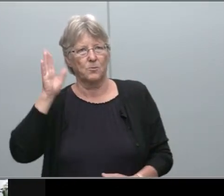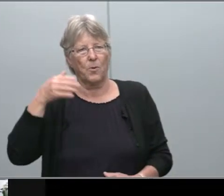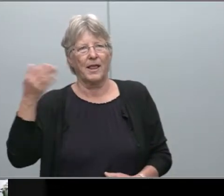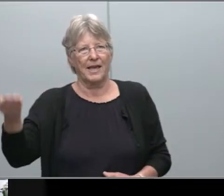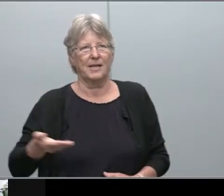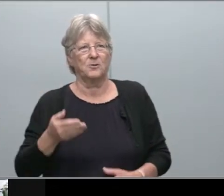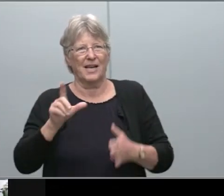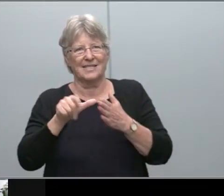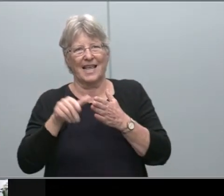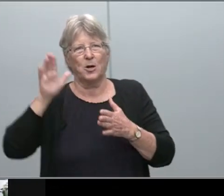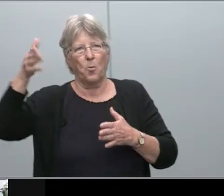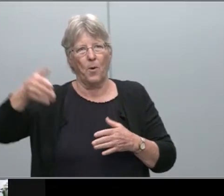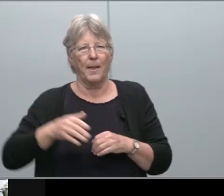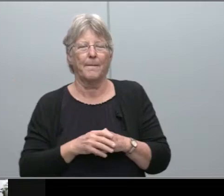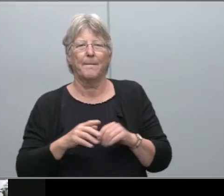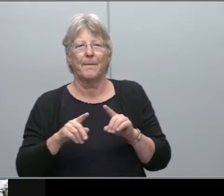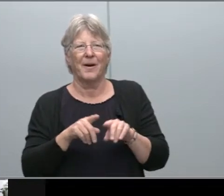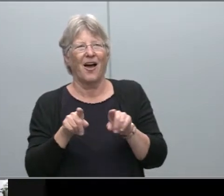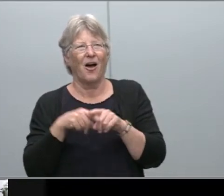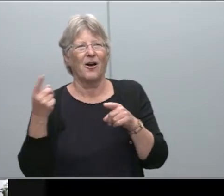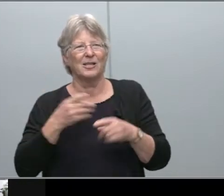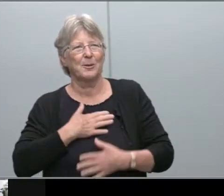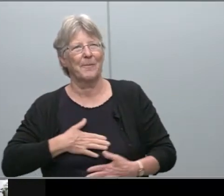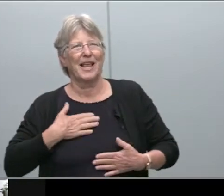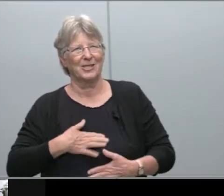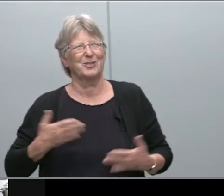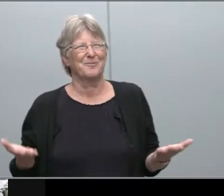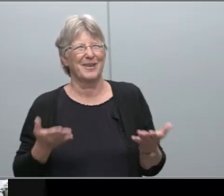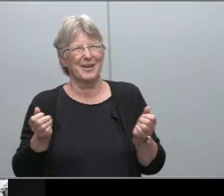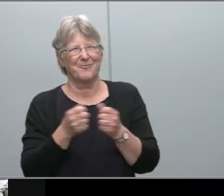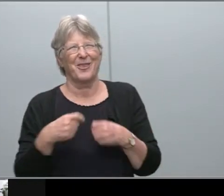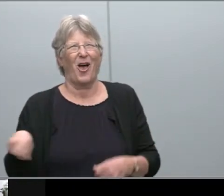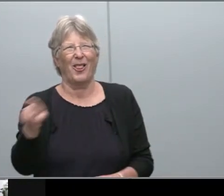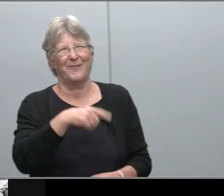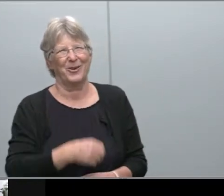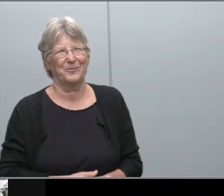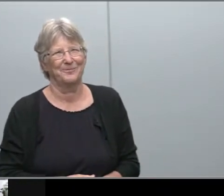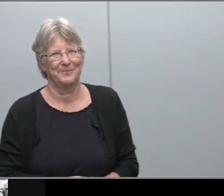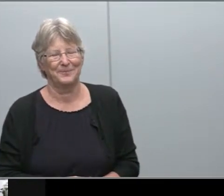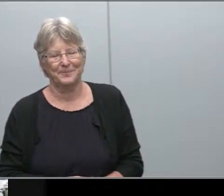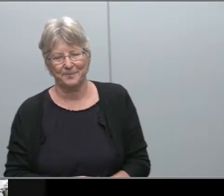So we're working through this process, and again, alongside our local public health officials,